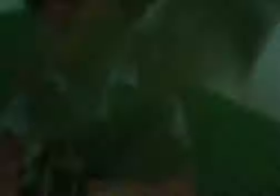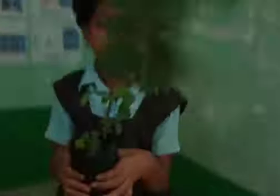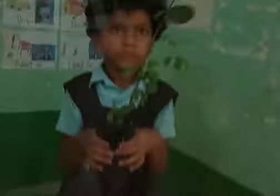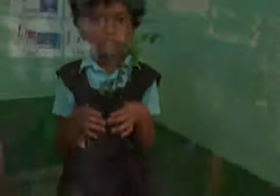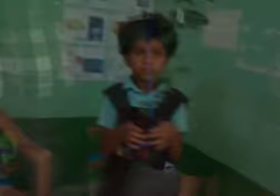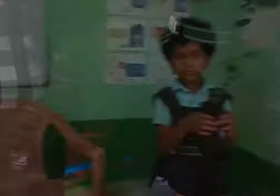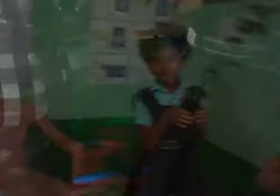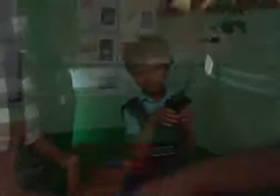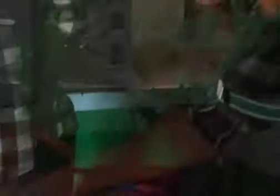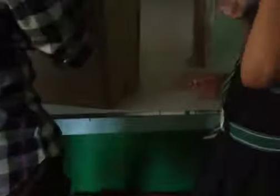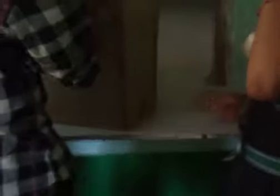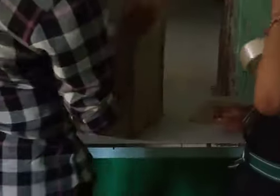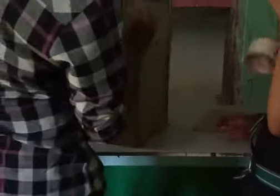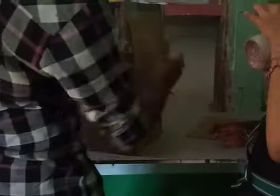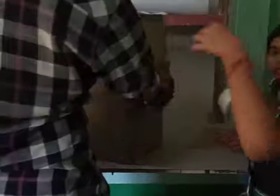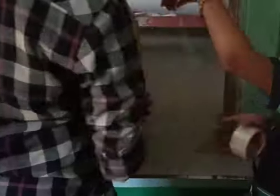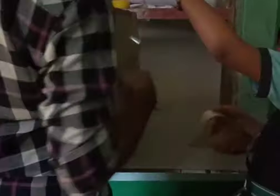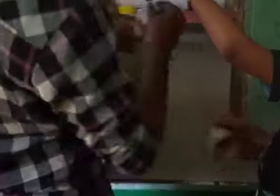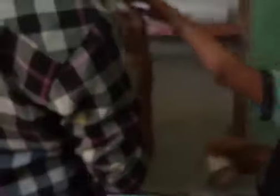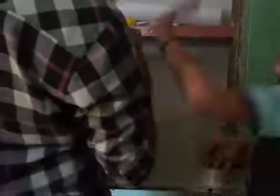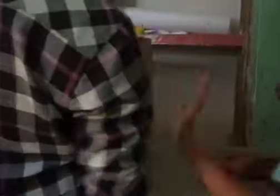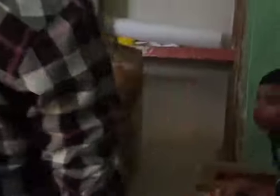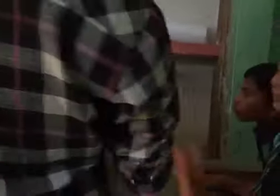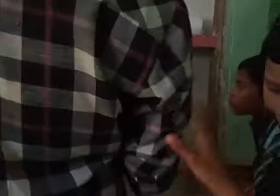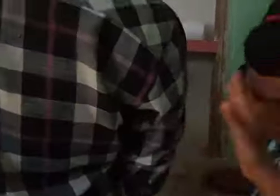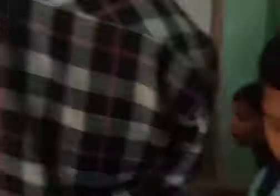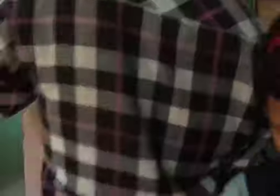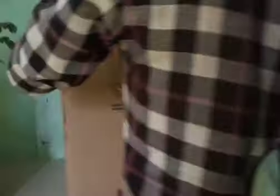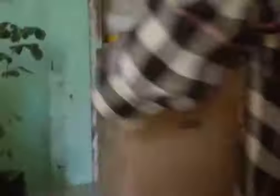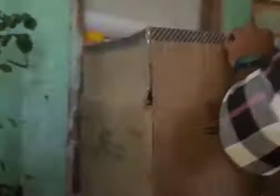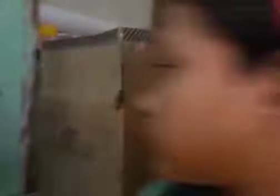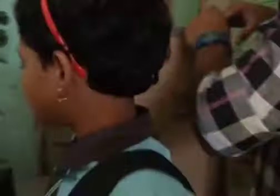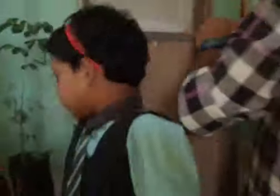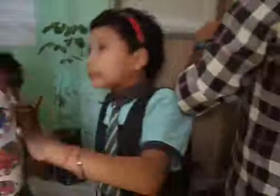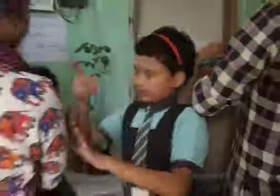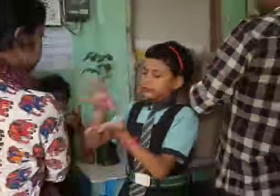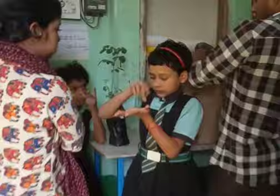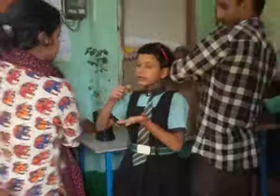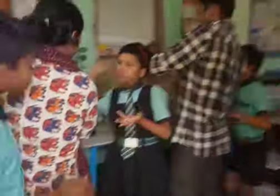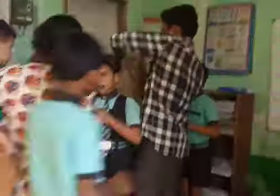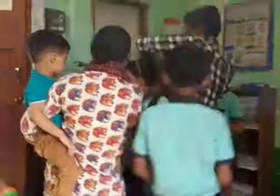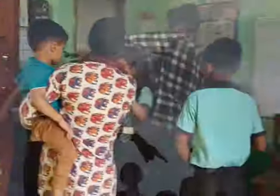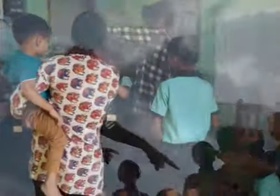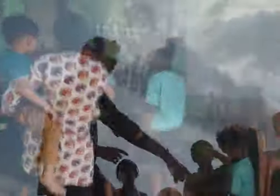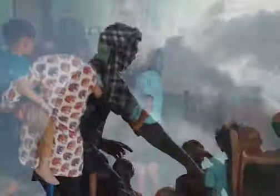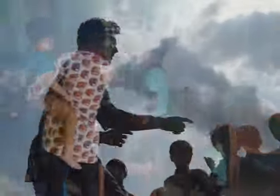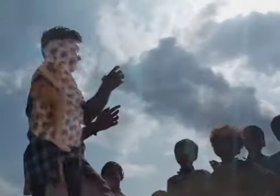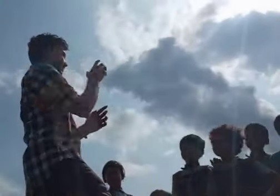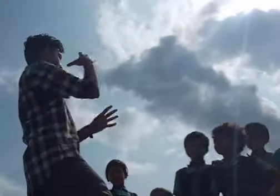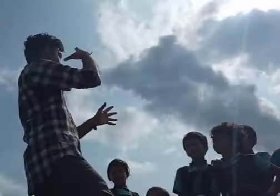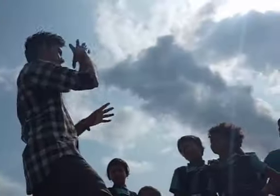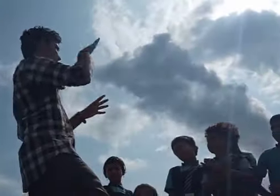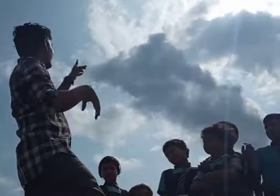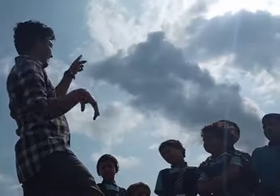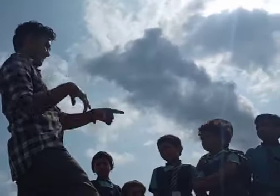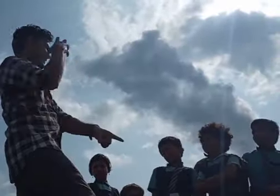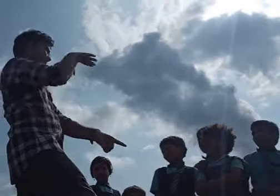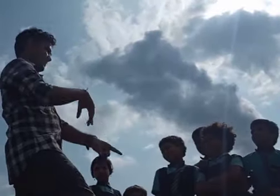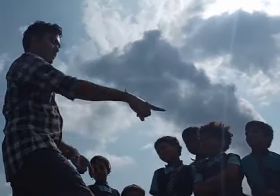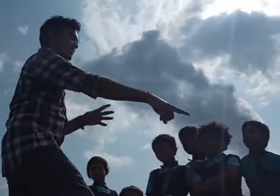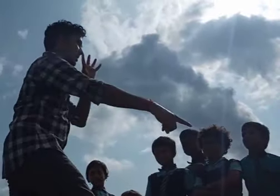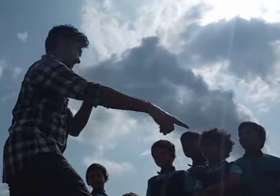what will happen let us see how this activity turned out